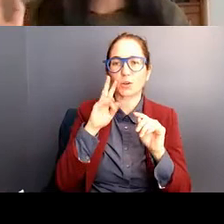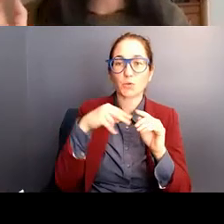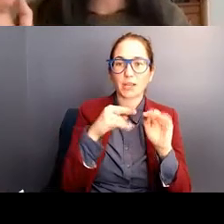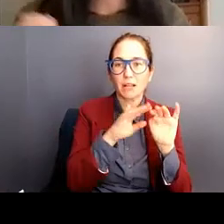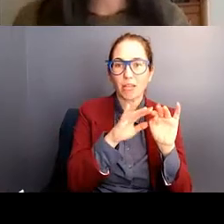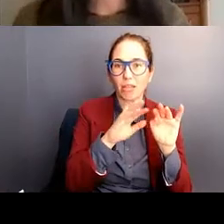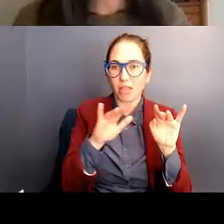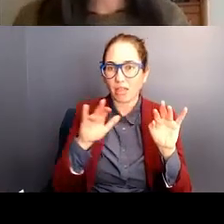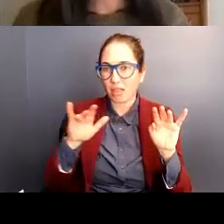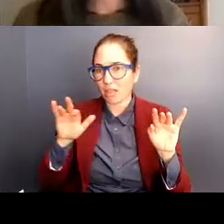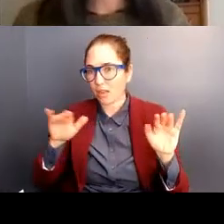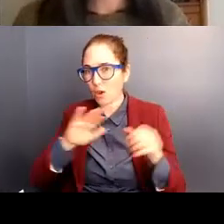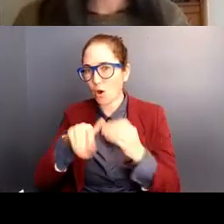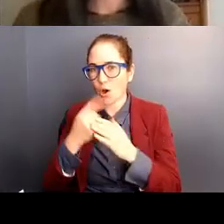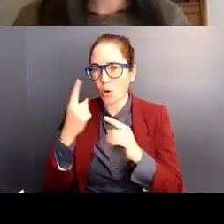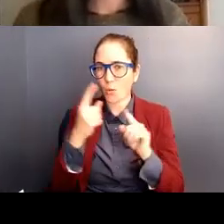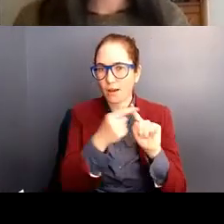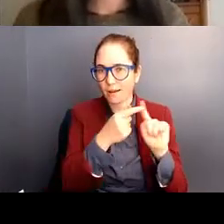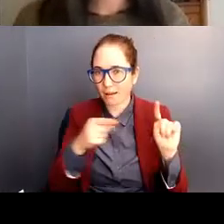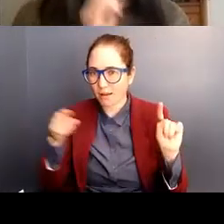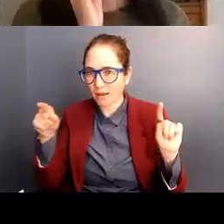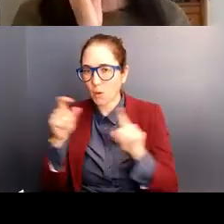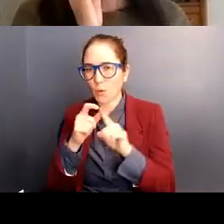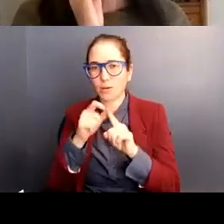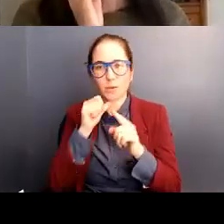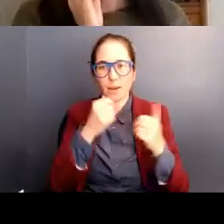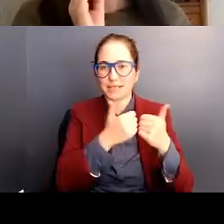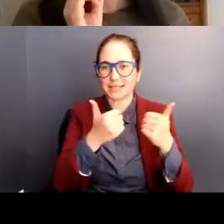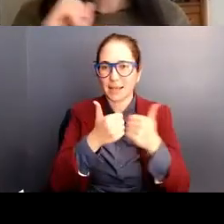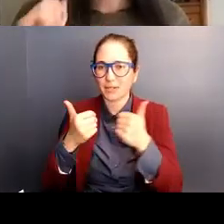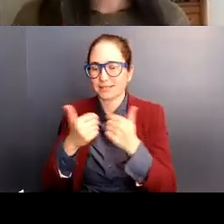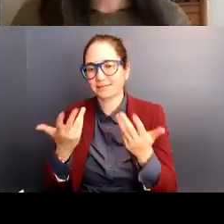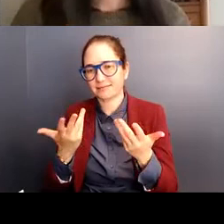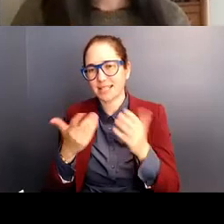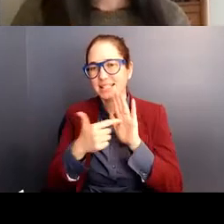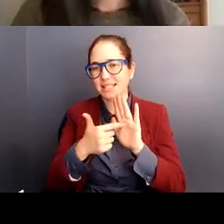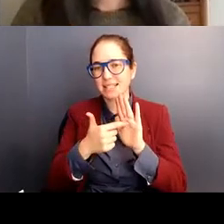information, not as separate words. The example I used here was